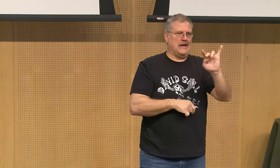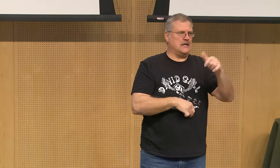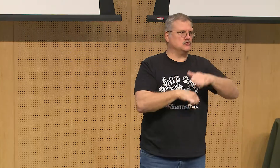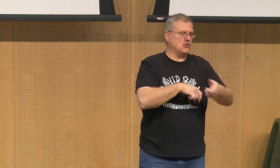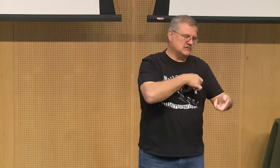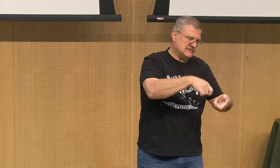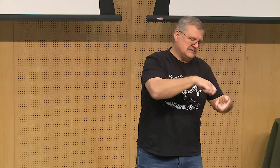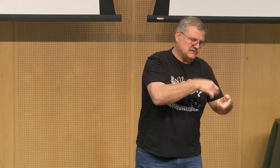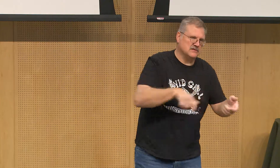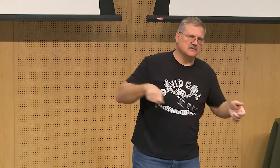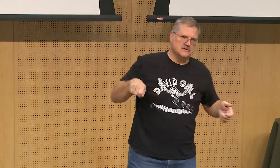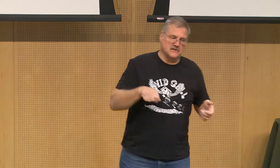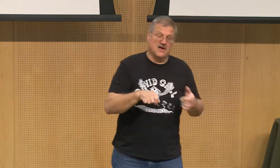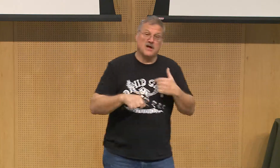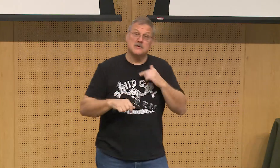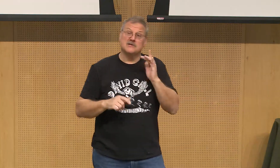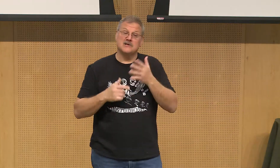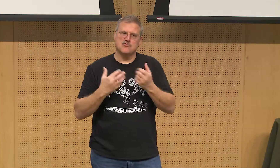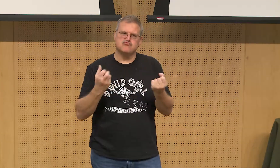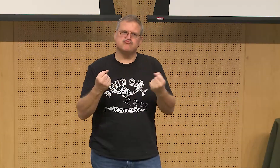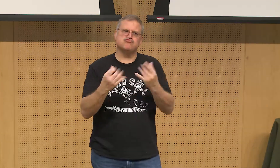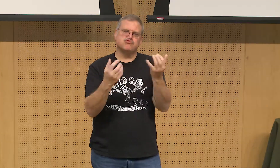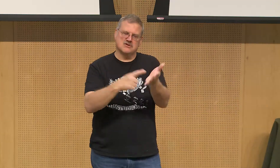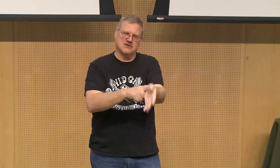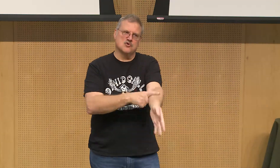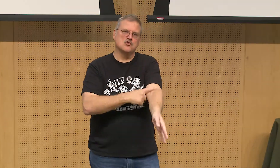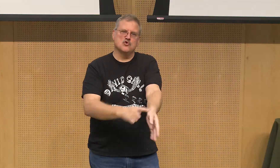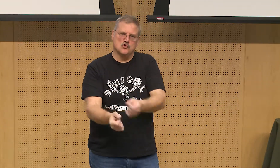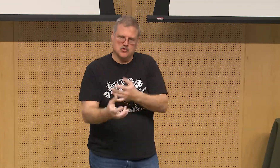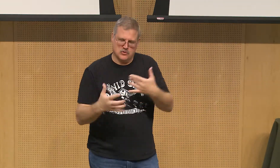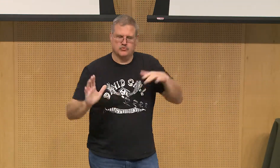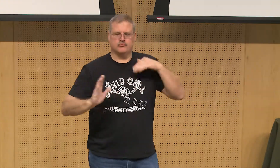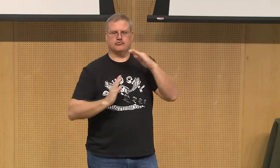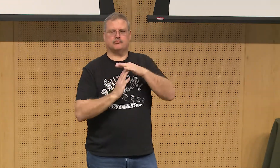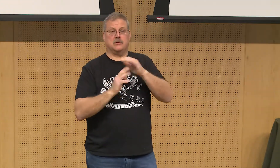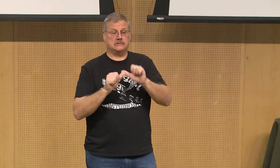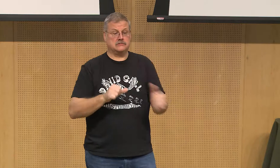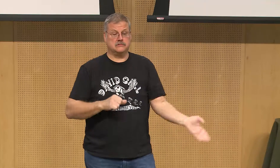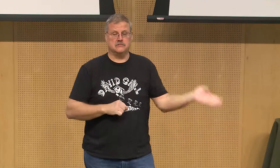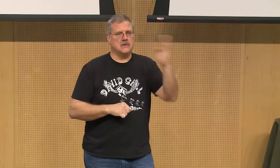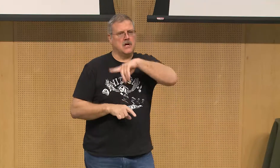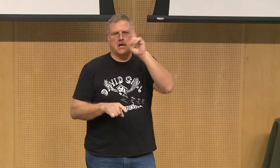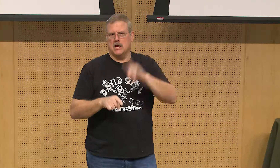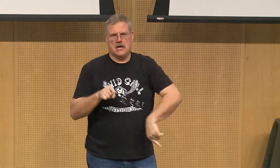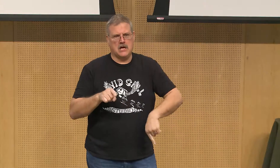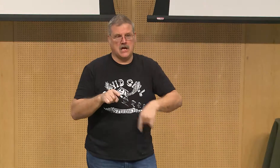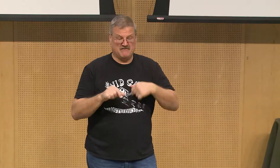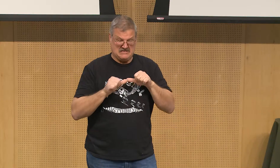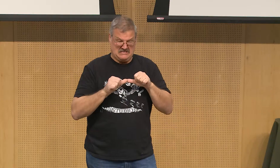You might see the tools. They get a little dull. You have to resharpen them, takes a lot of hand and arm strength.